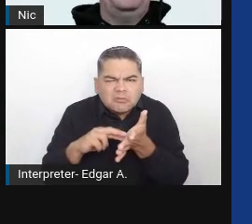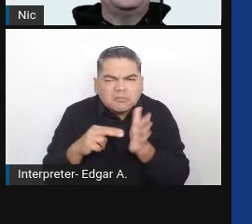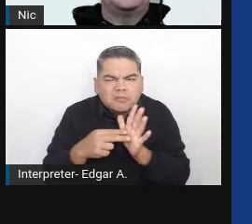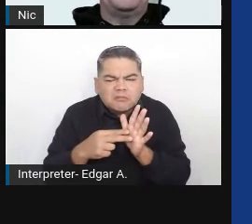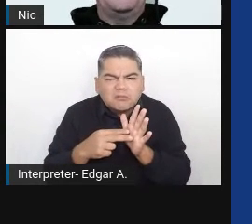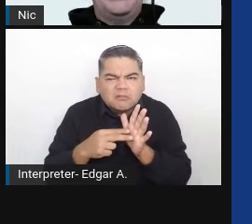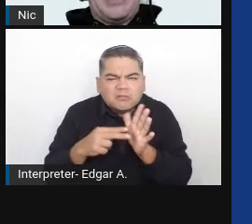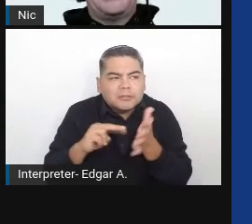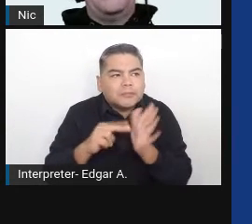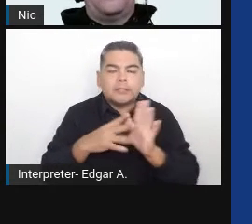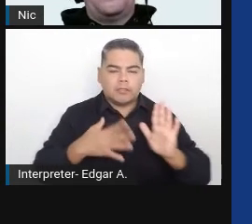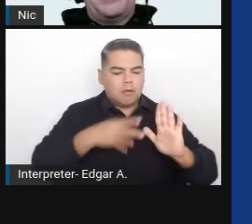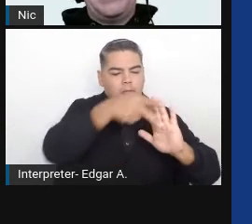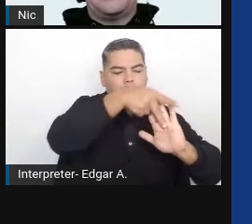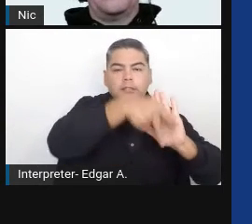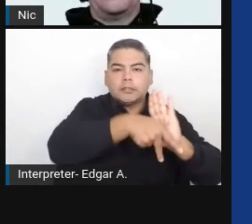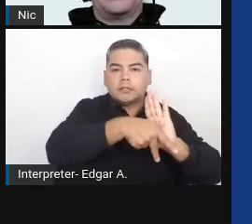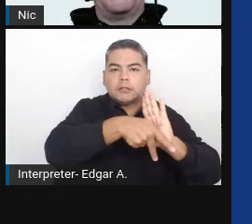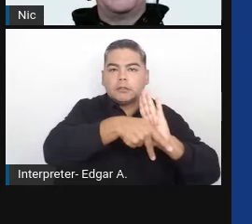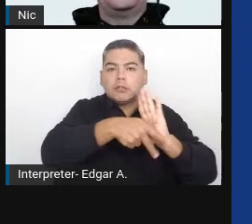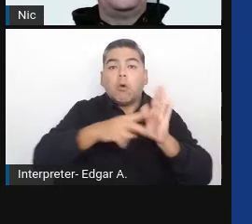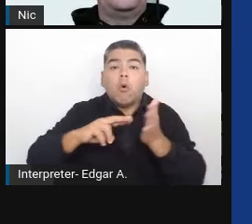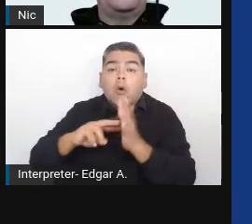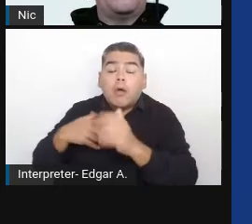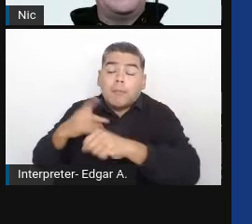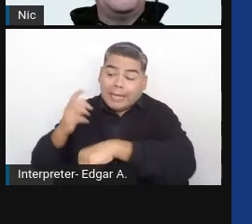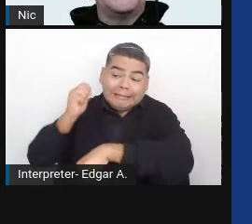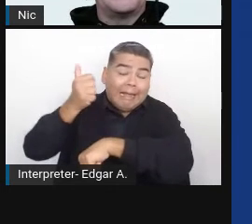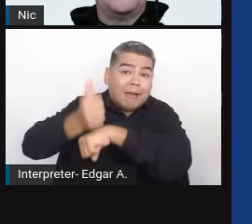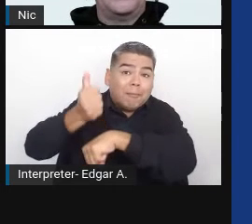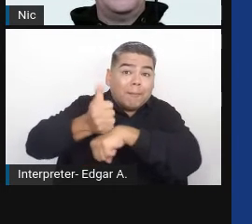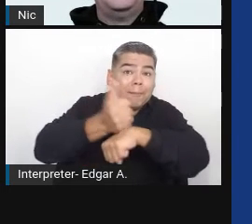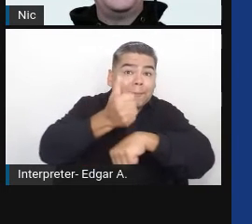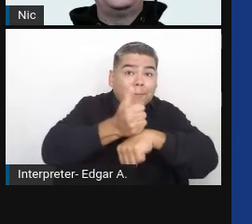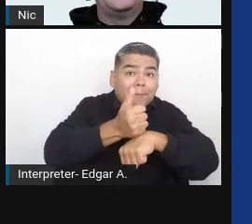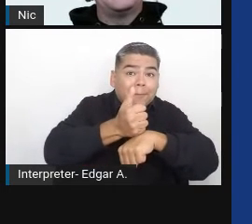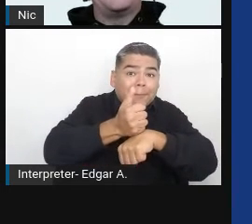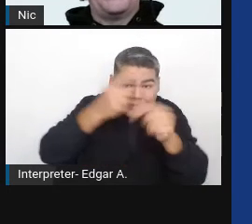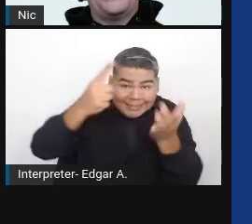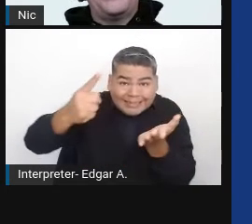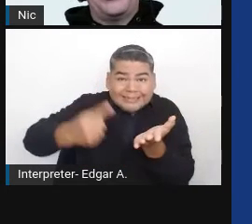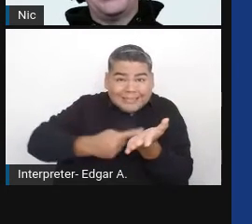Ableism can be active or passive. Some things you do are ableist, not doing some other things